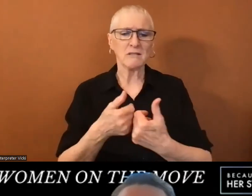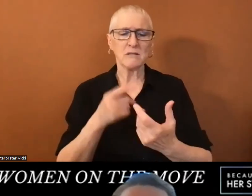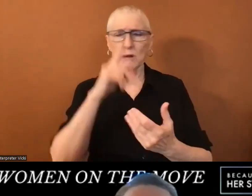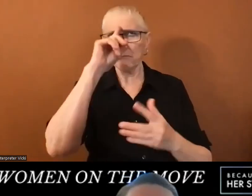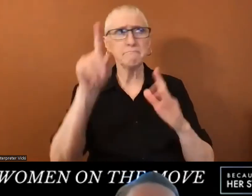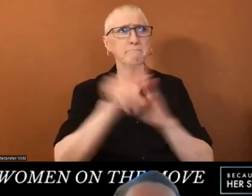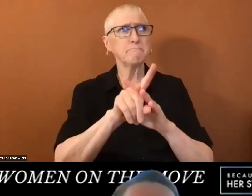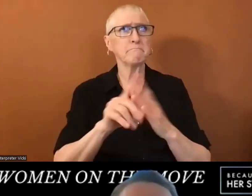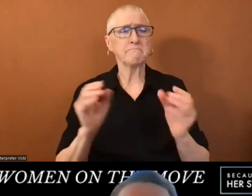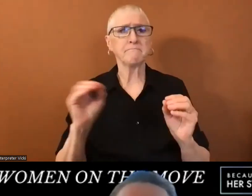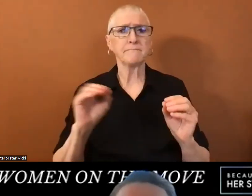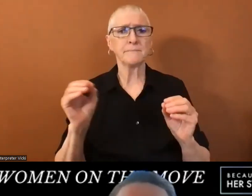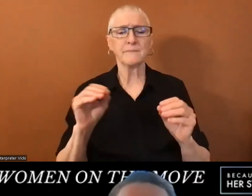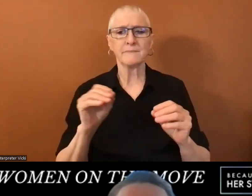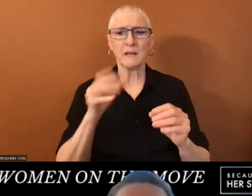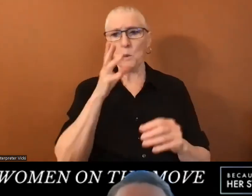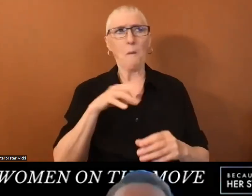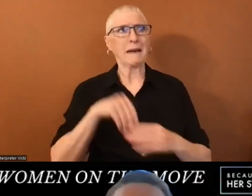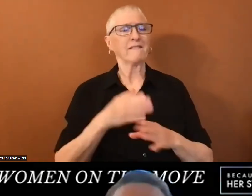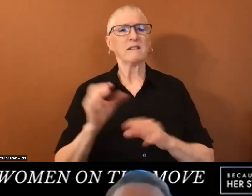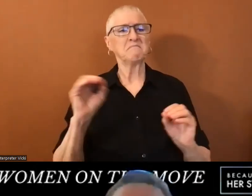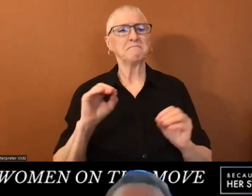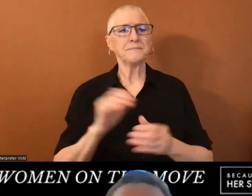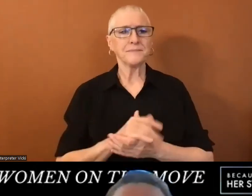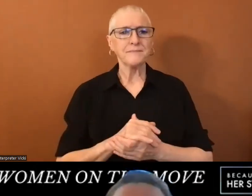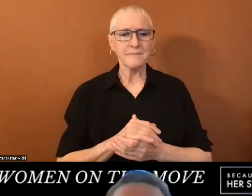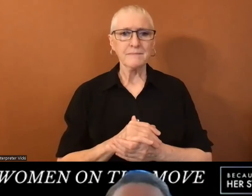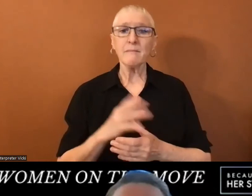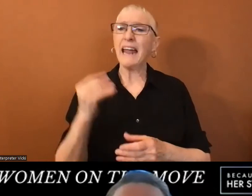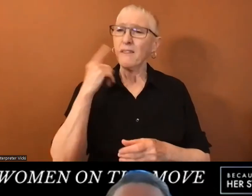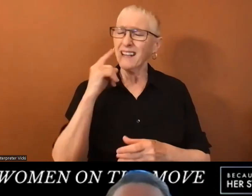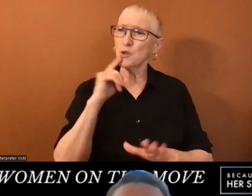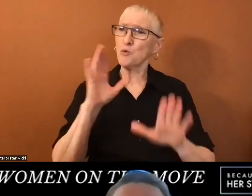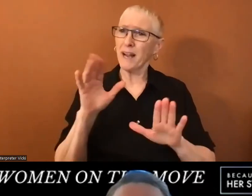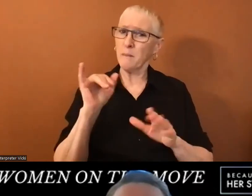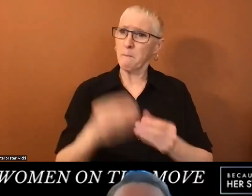you know, a woman in the field. >>Shelby: Right, and I think it's so great that more and more we're seeing more